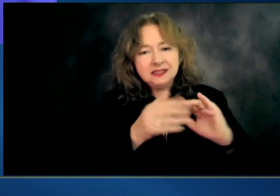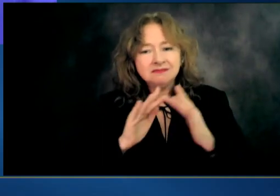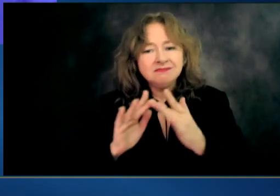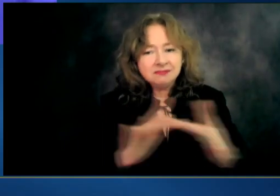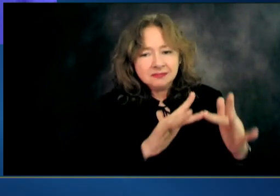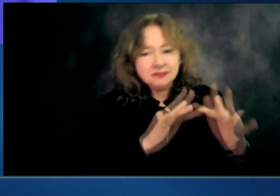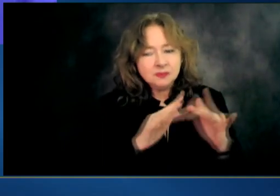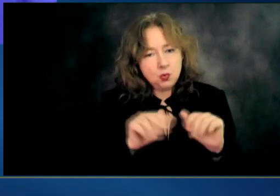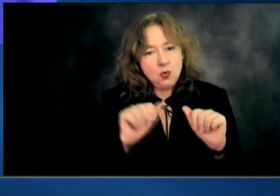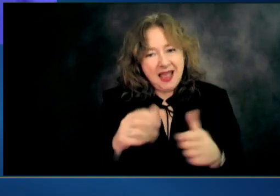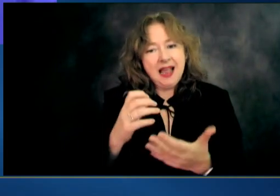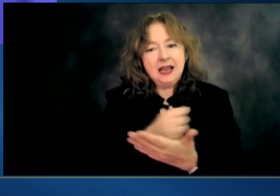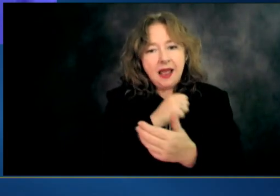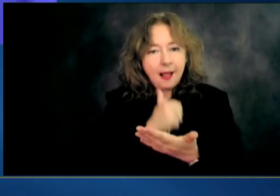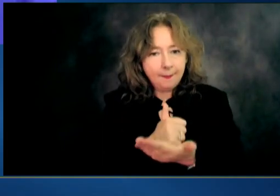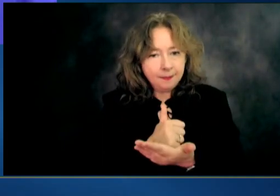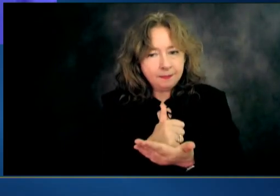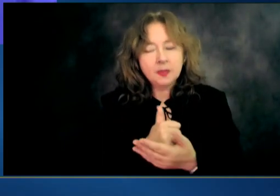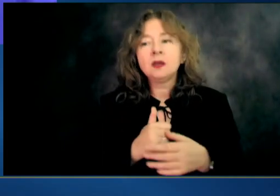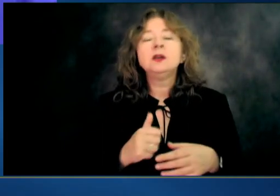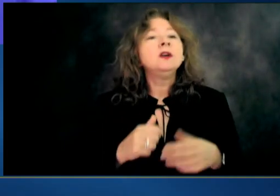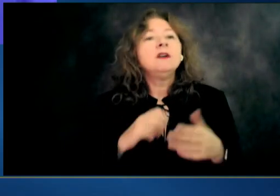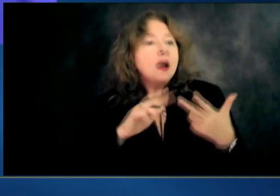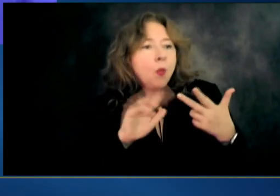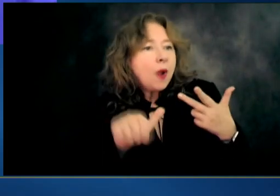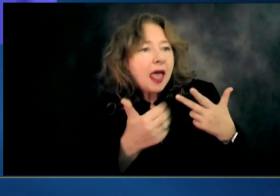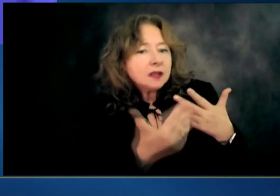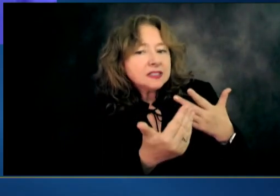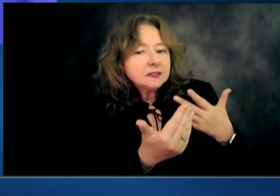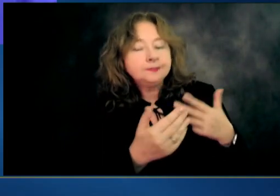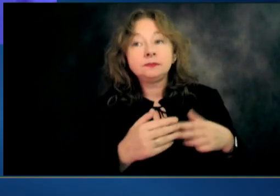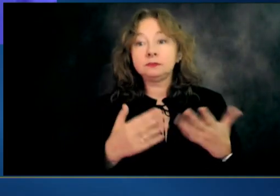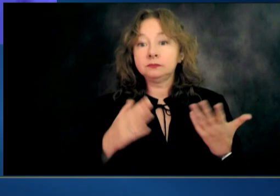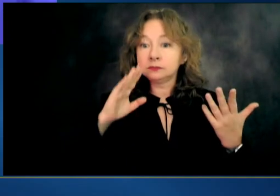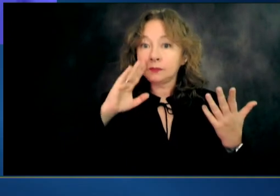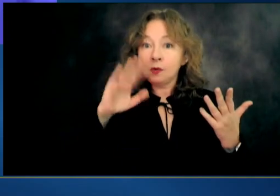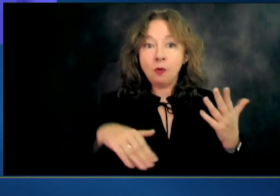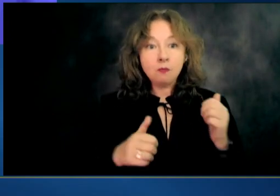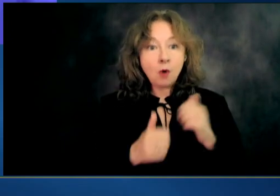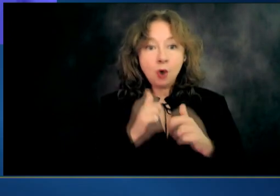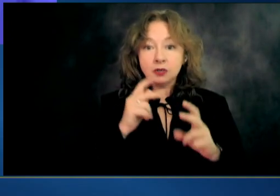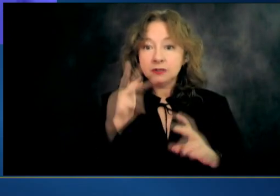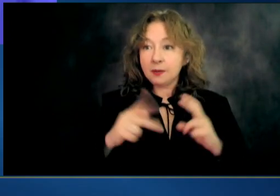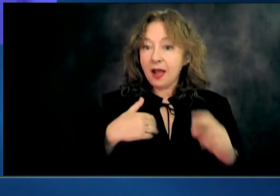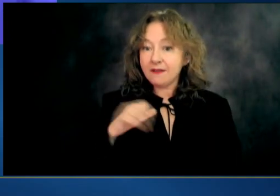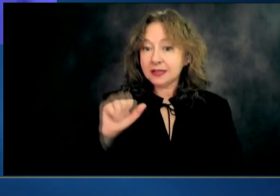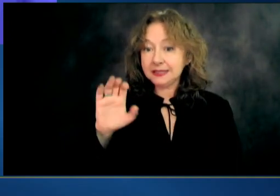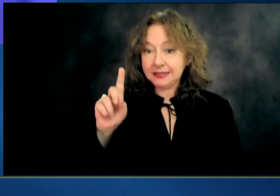What else? You know that the majority of people who suffer from sickle cell receive